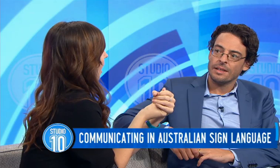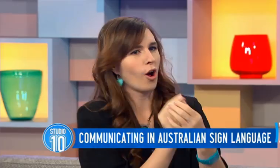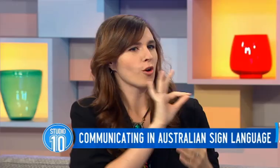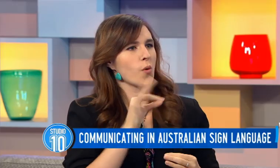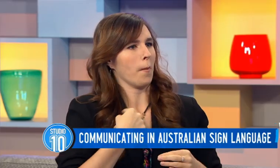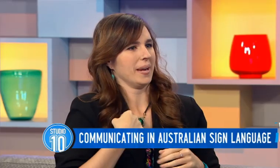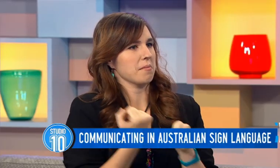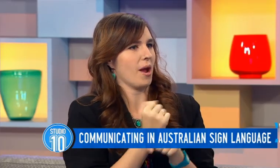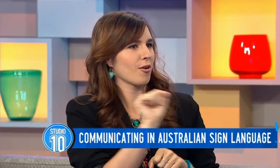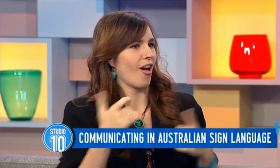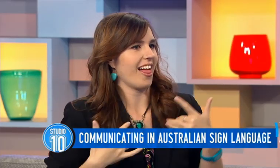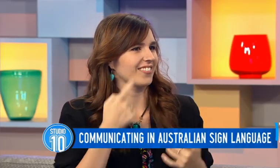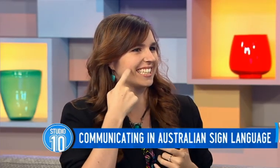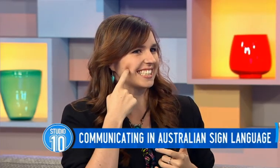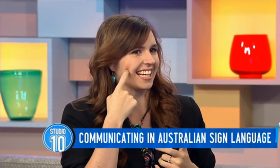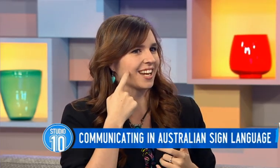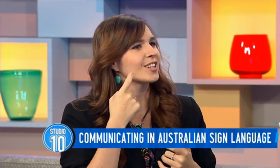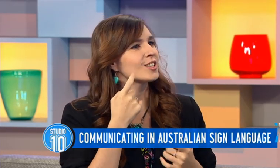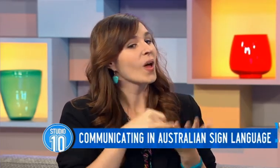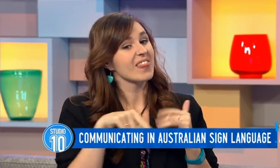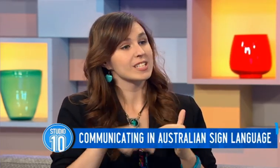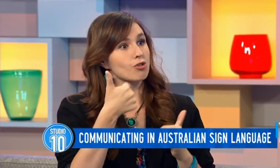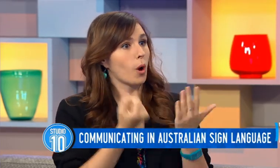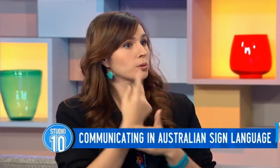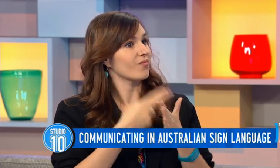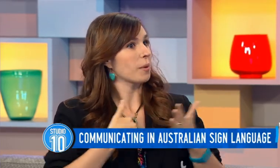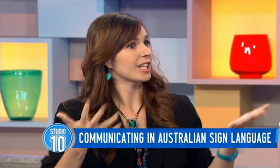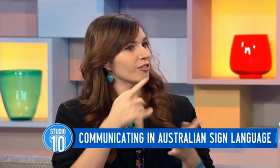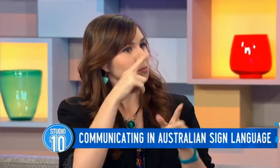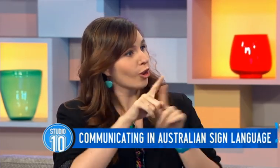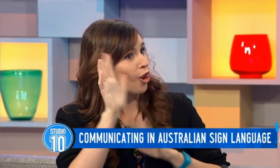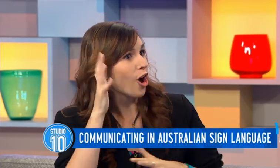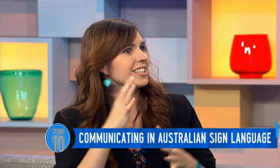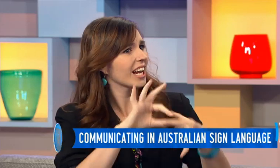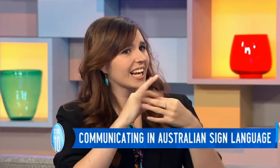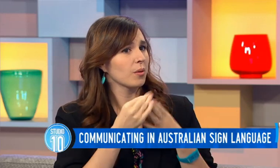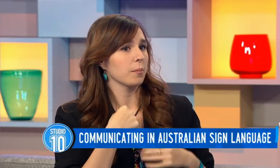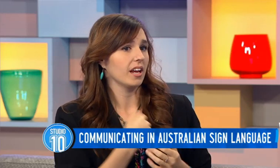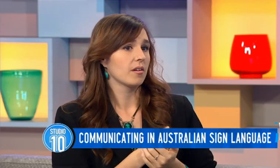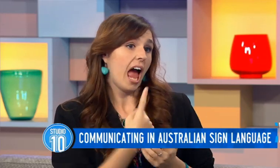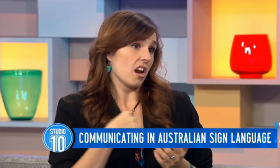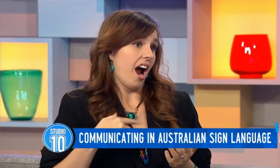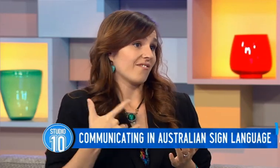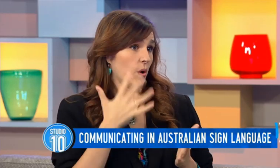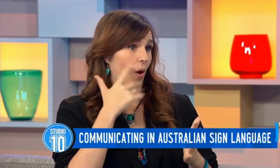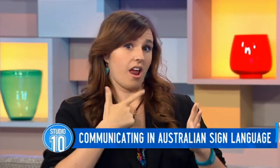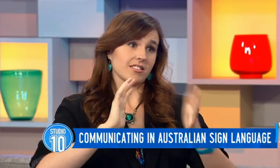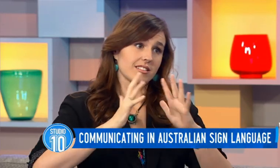with me - we need to work together - it's not up to me to make your life easier so it's an opportunity for me to encourage people to learn Auslan to communicate with me